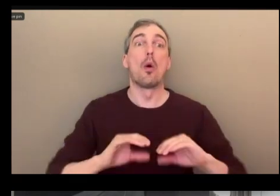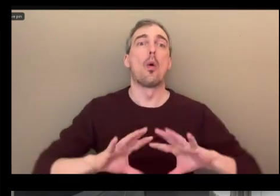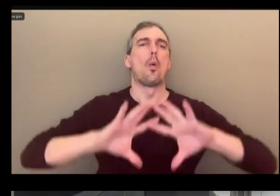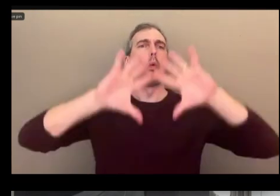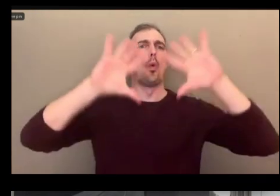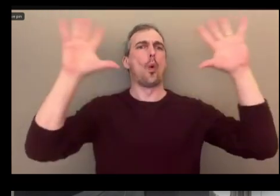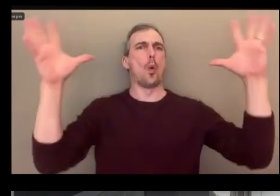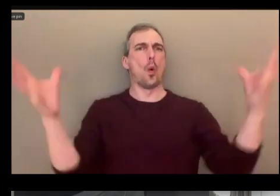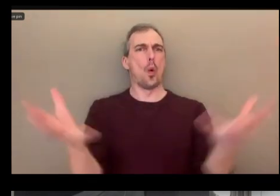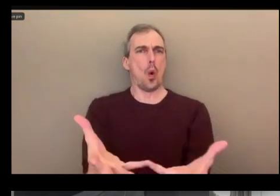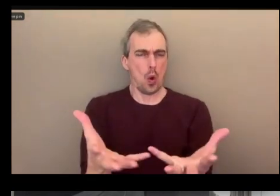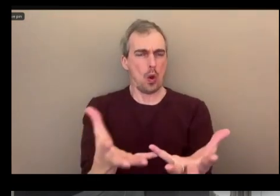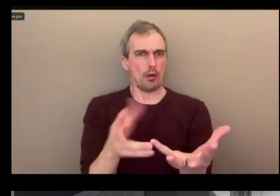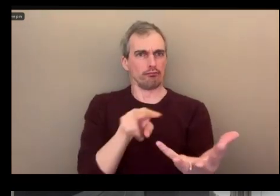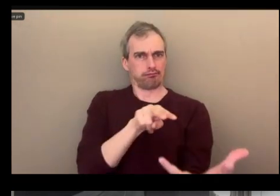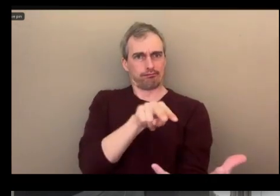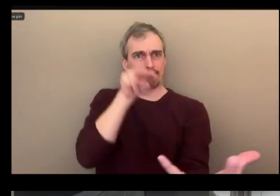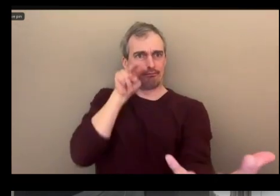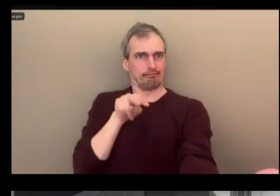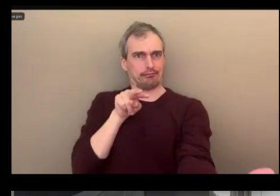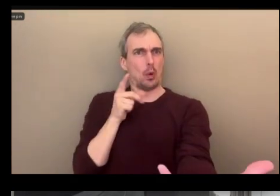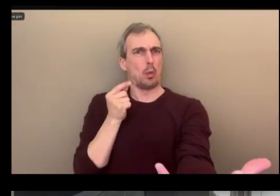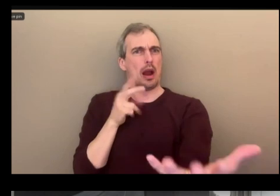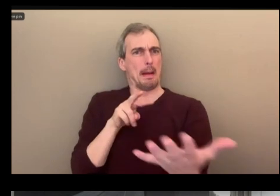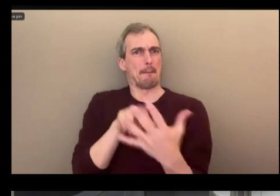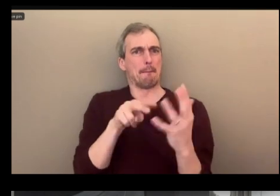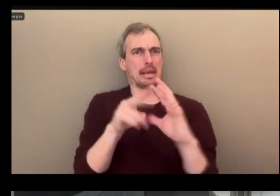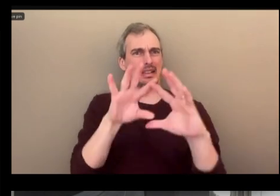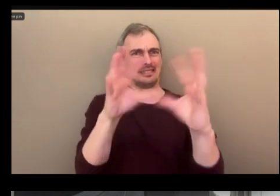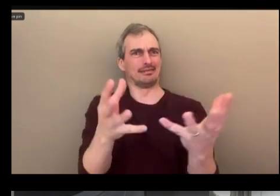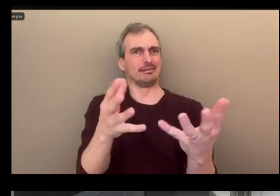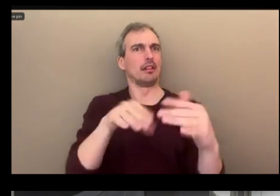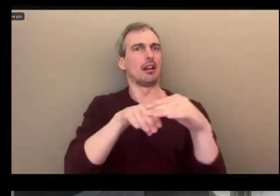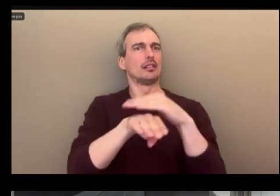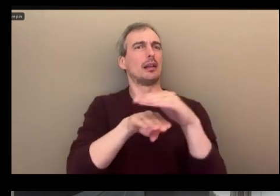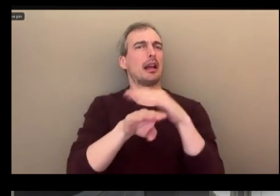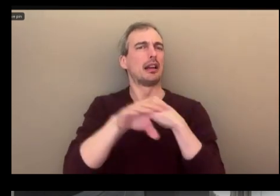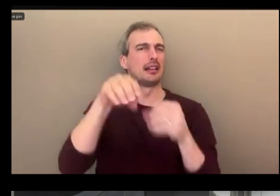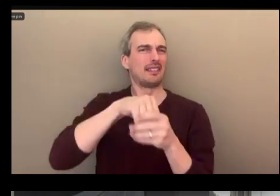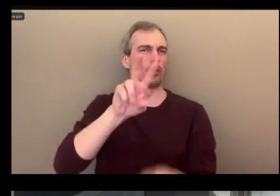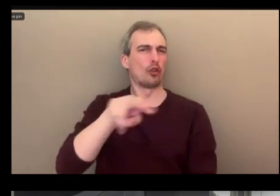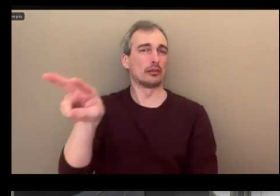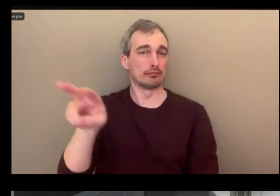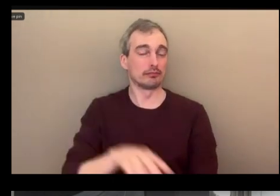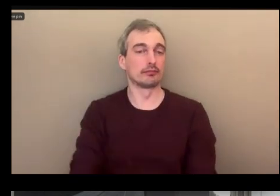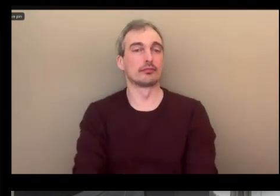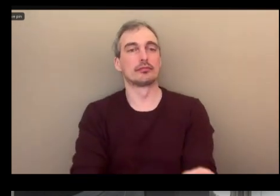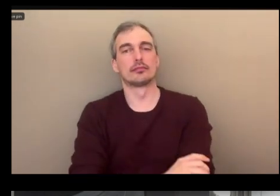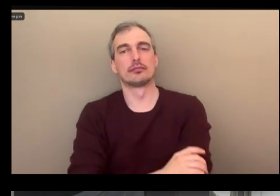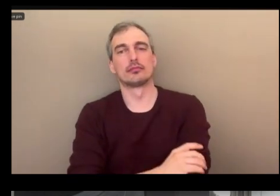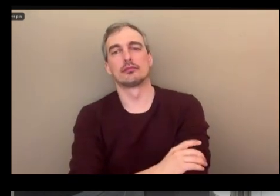Part of that, in terms of the program, was: We've got to start somewhere. And I guess, as many of you know, who are in the accessibility